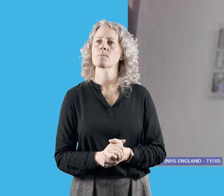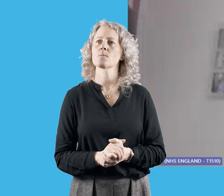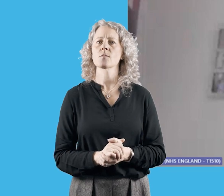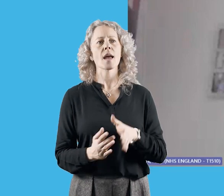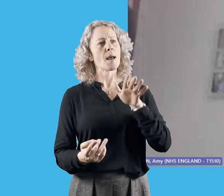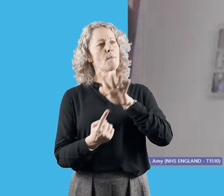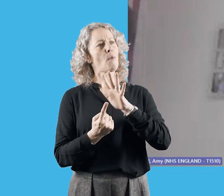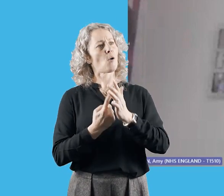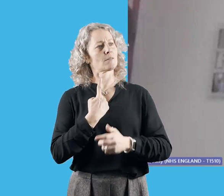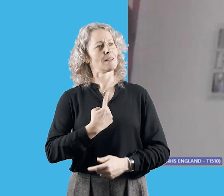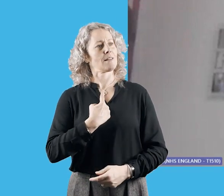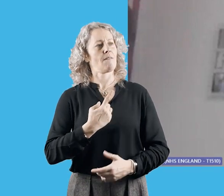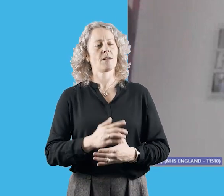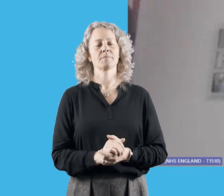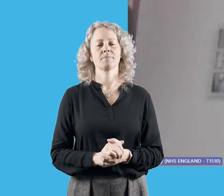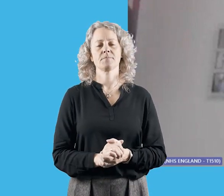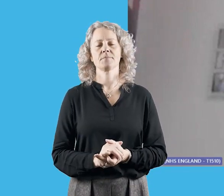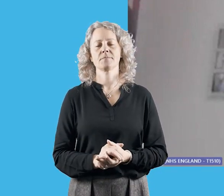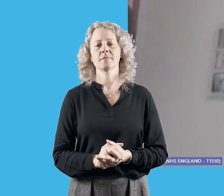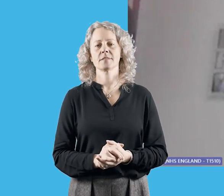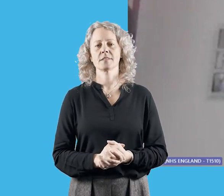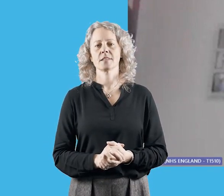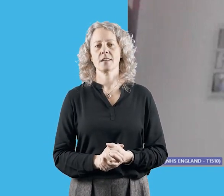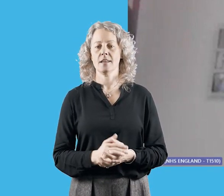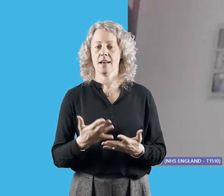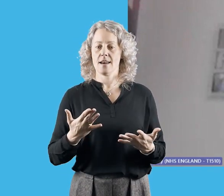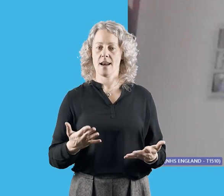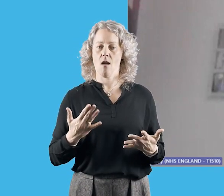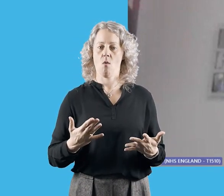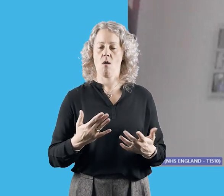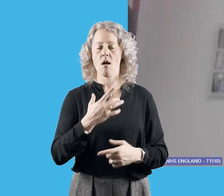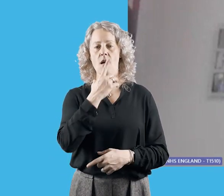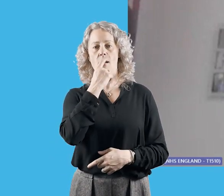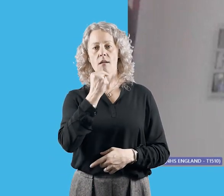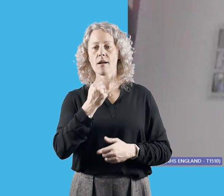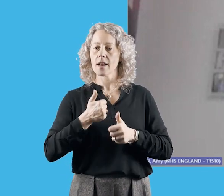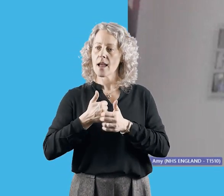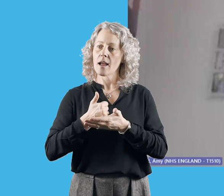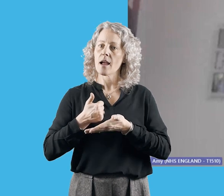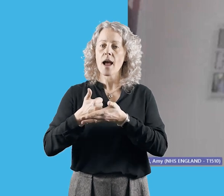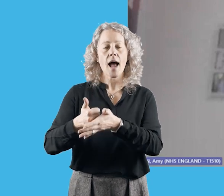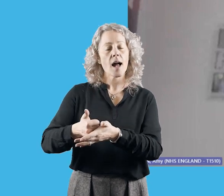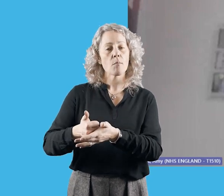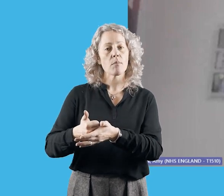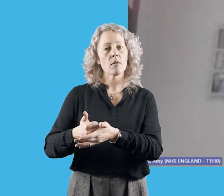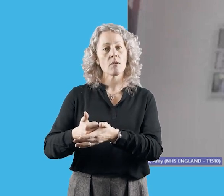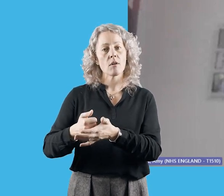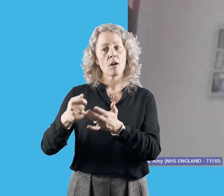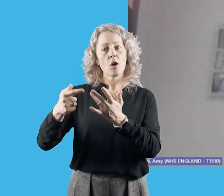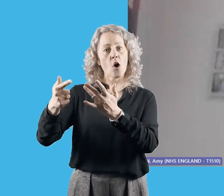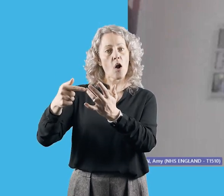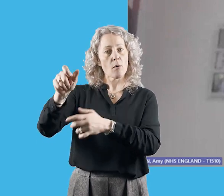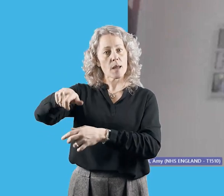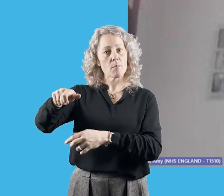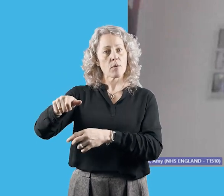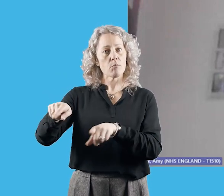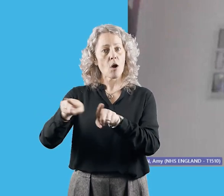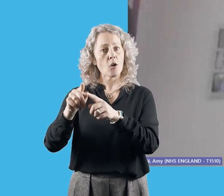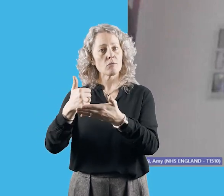really important and now I can help other people as well as help myself if it